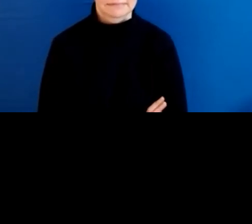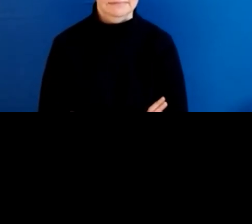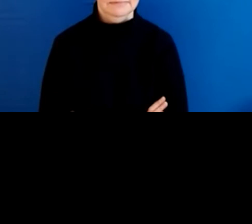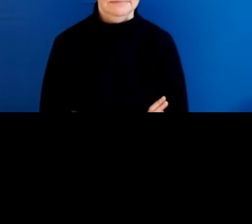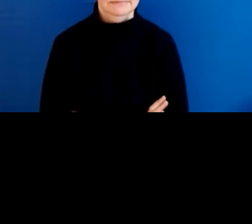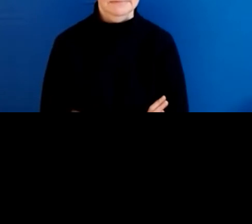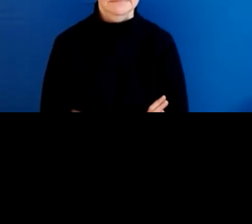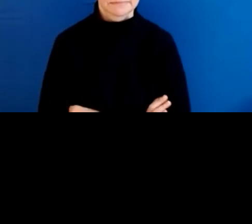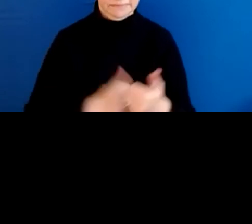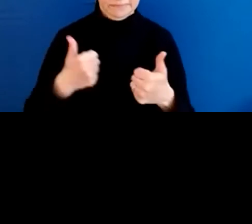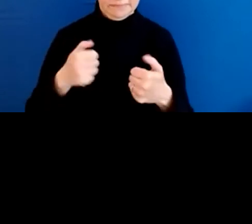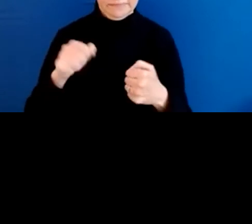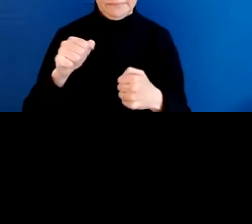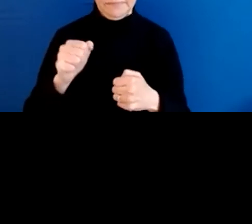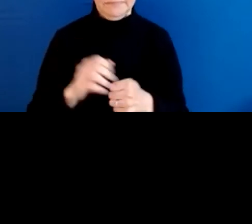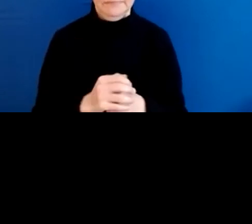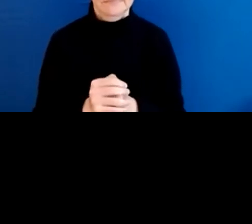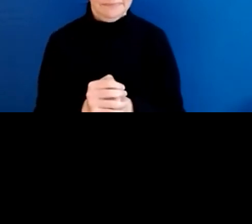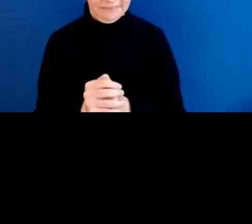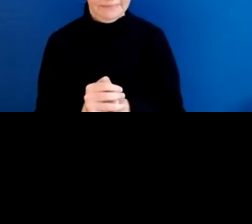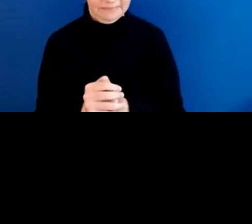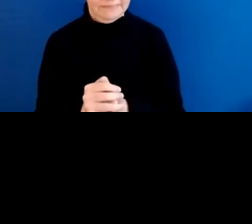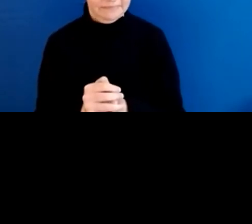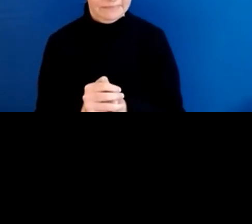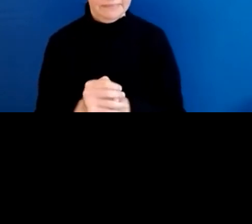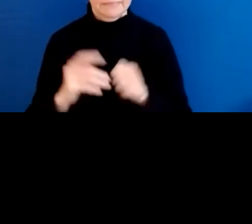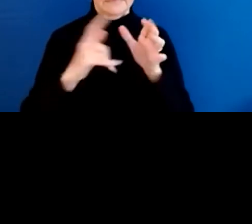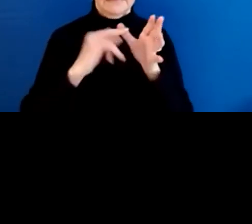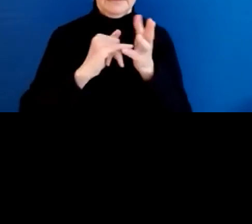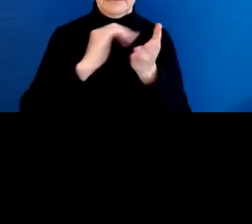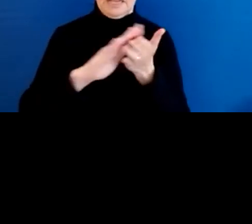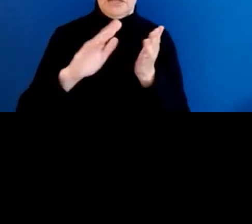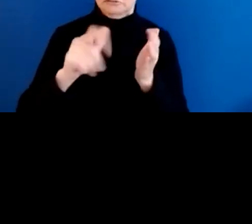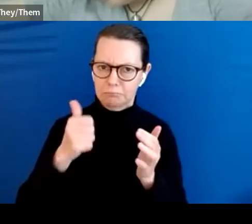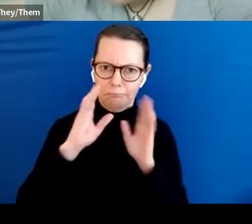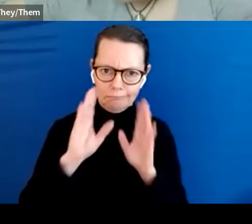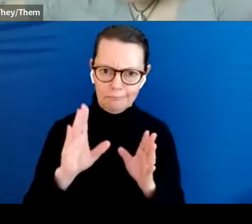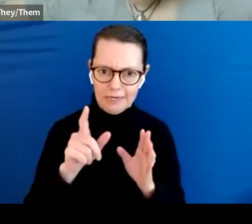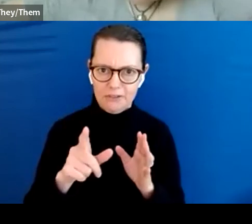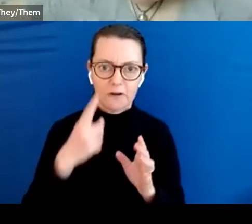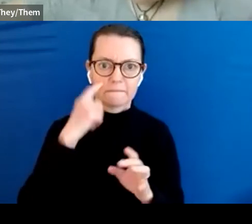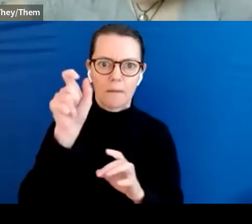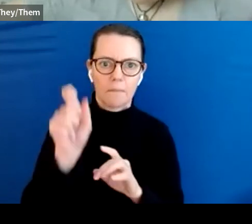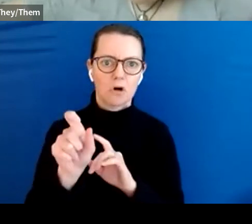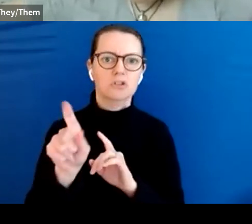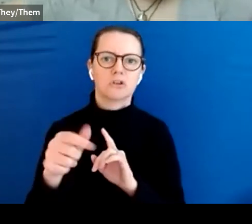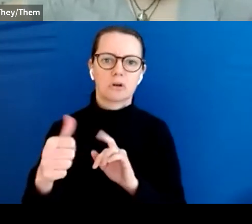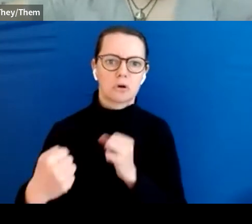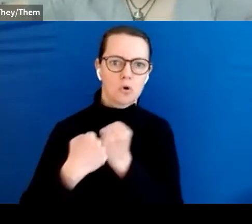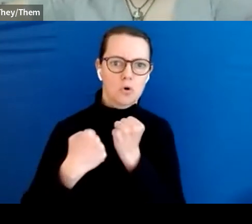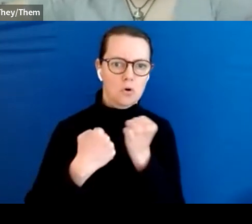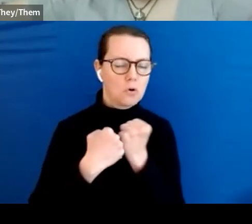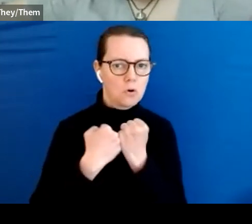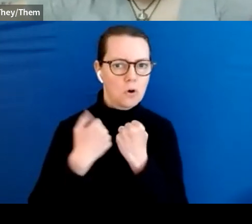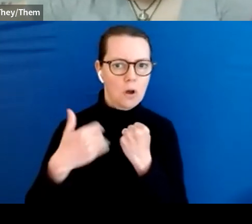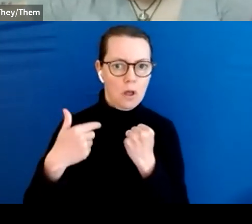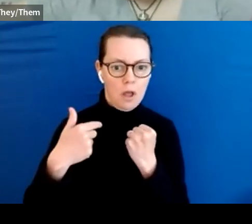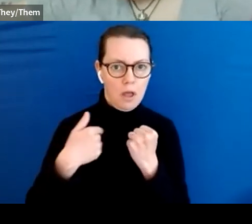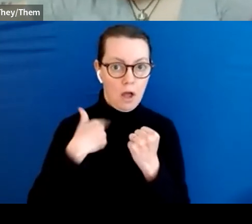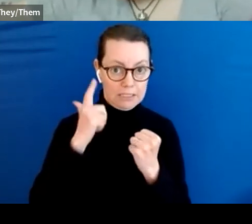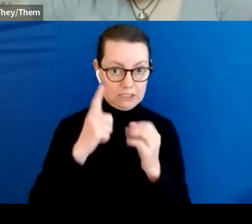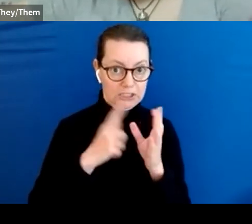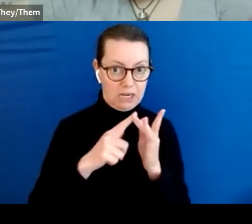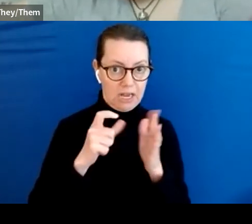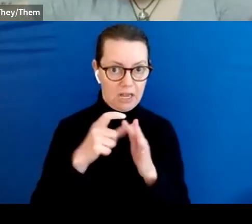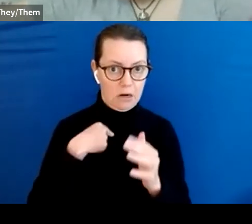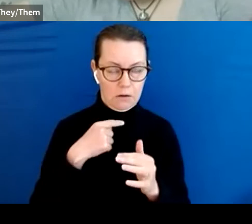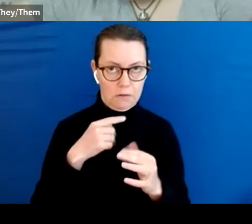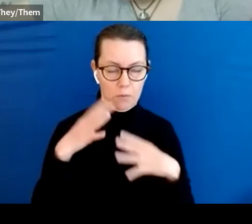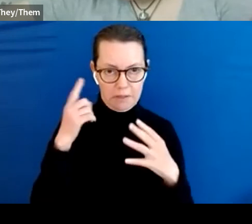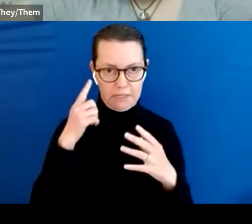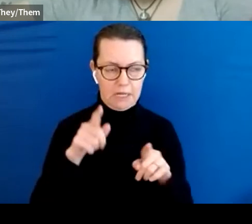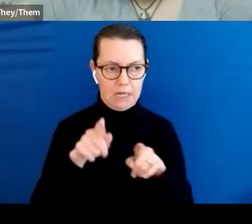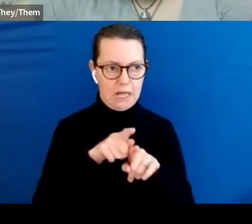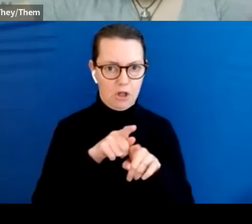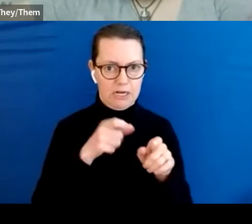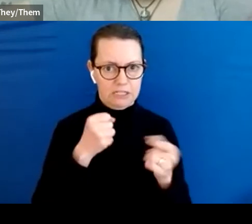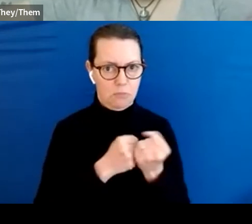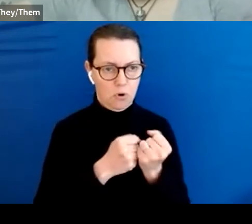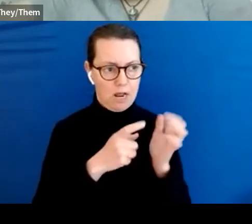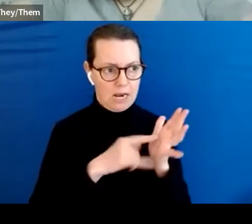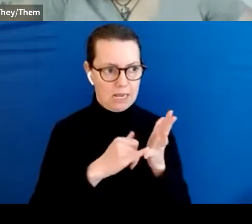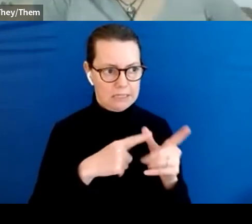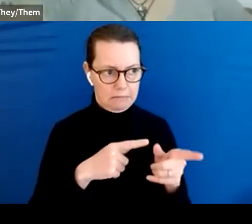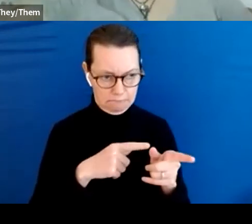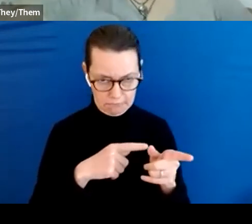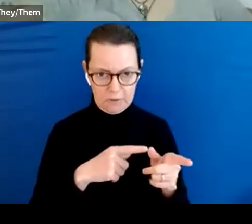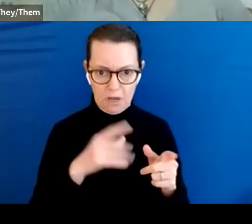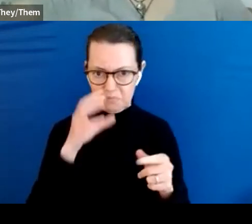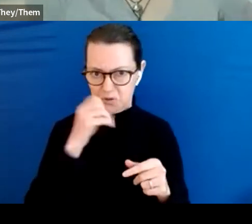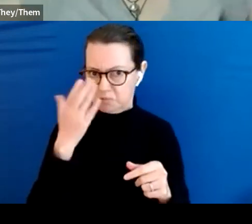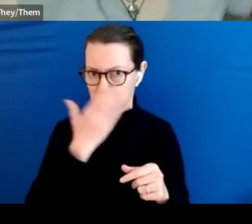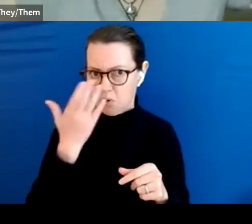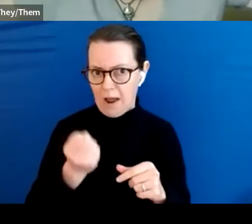Yeah yeah and I just want to kind of quickly add because that's amazing that you managed to find someone cuz I must admit as a teacher's aide my first thought would be learning support and go to learning support and because I assume your school had some